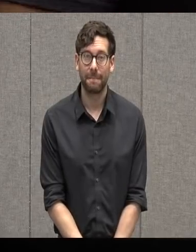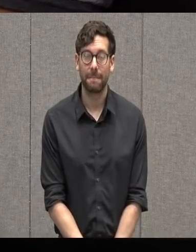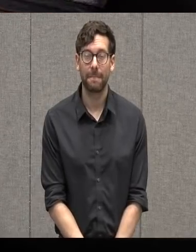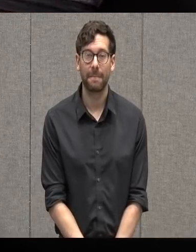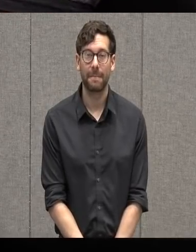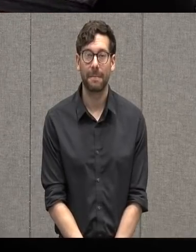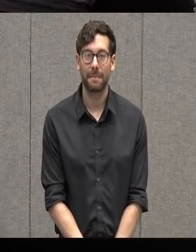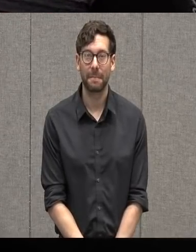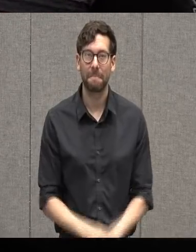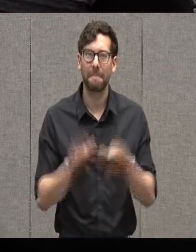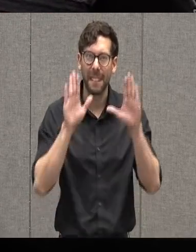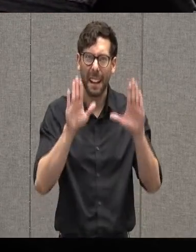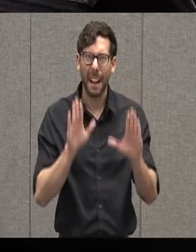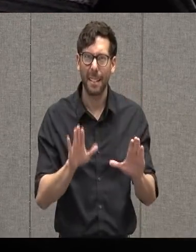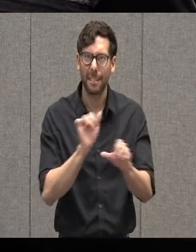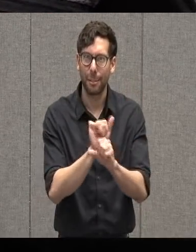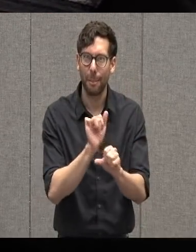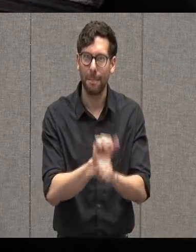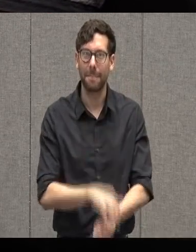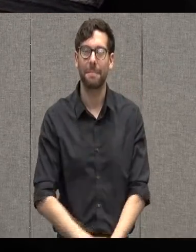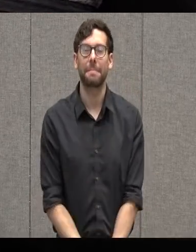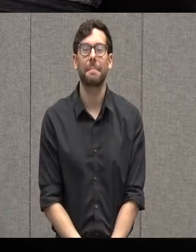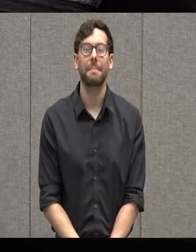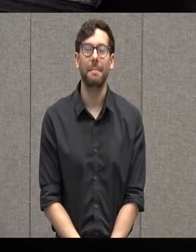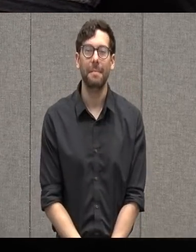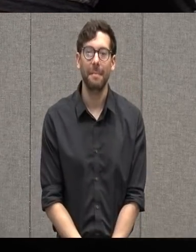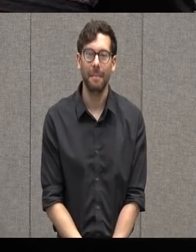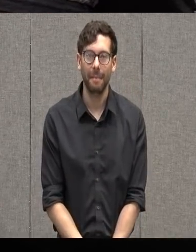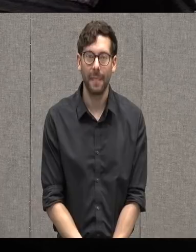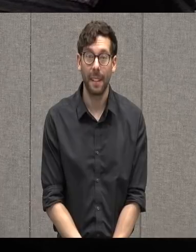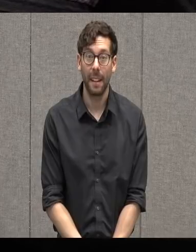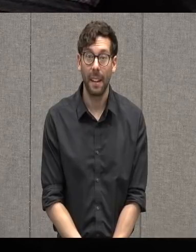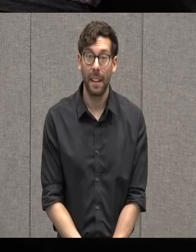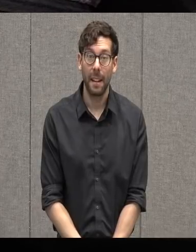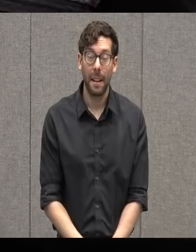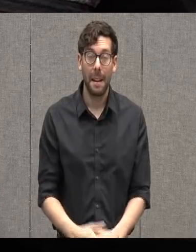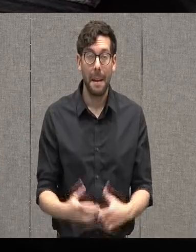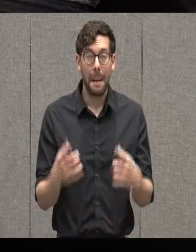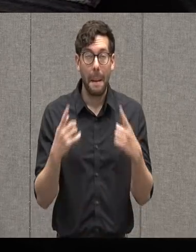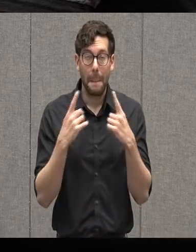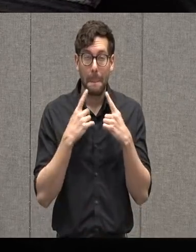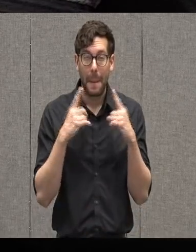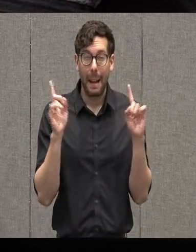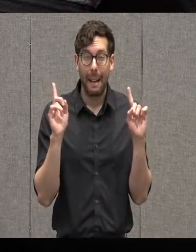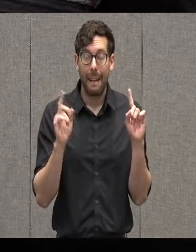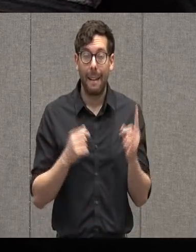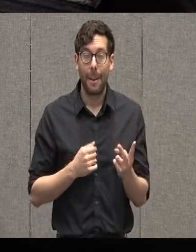Excellent job. At last, two go home